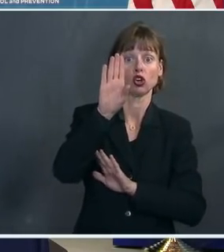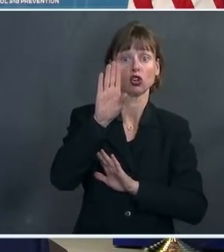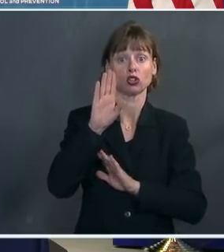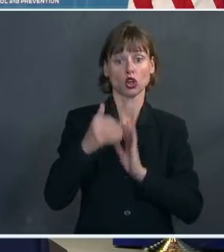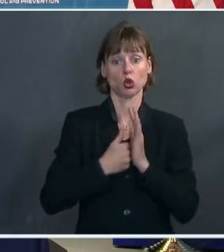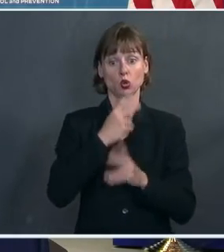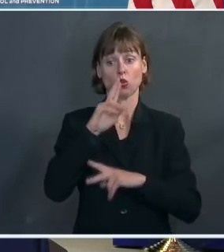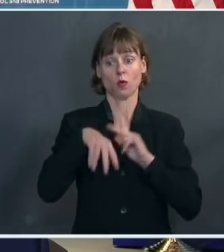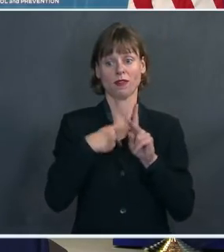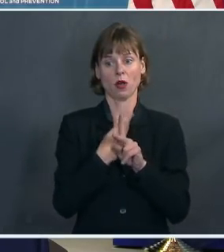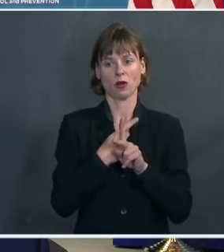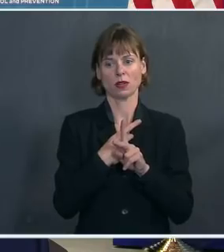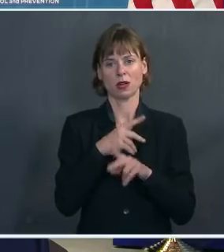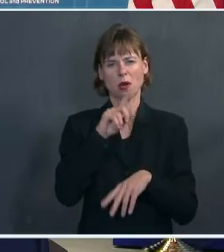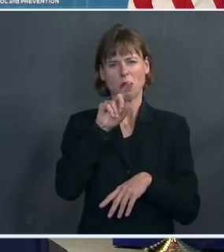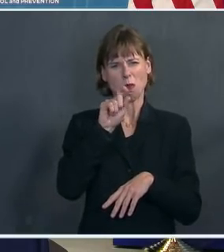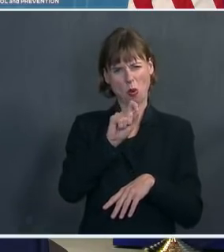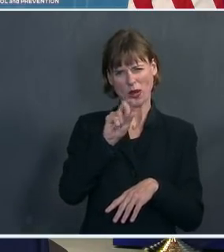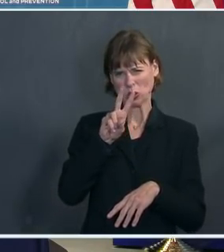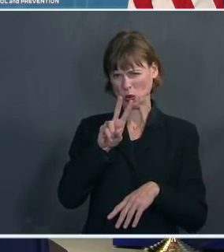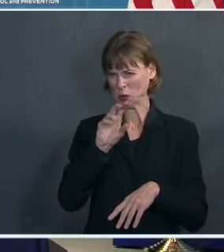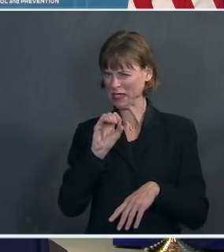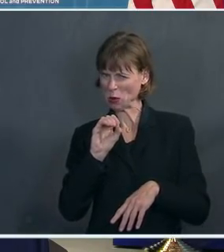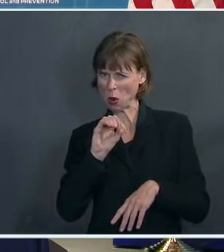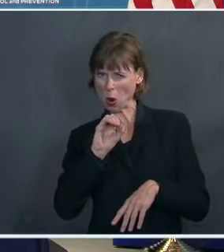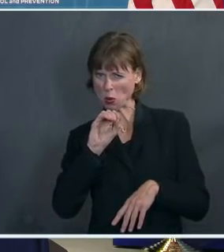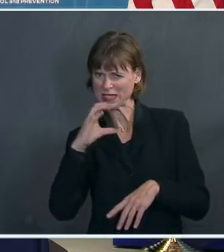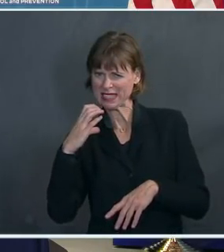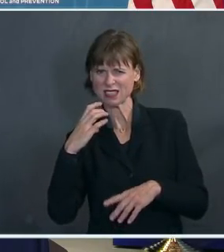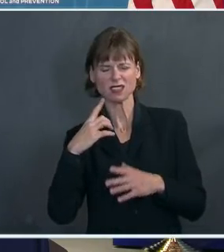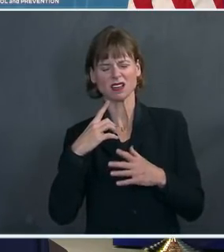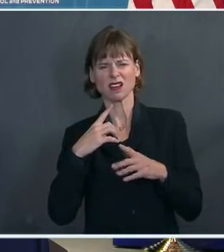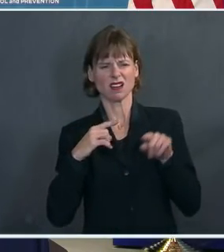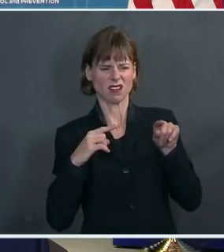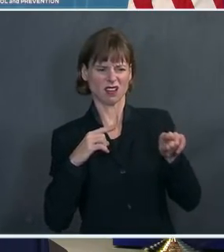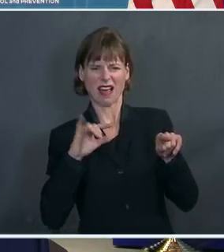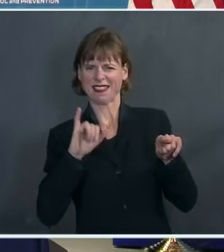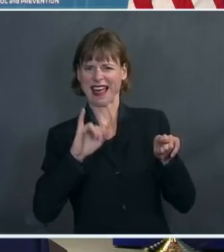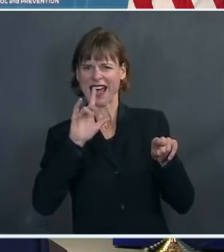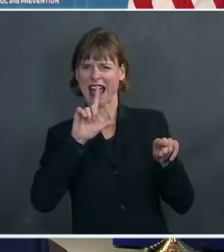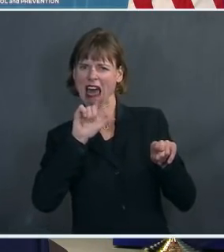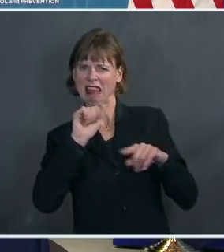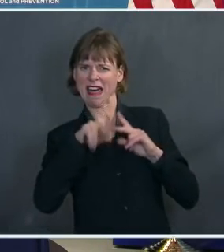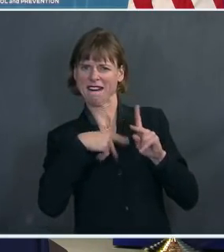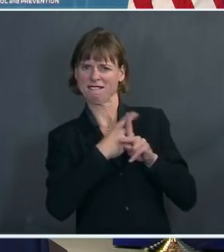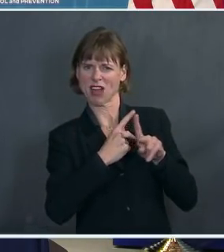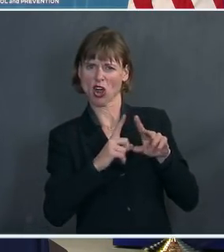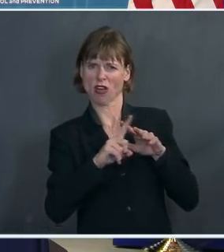2OC. What more do we know about the LA variant, and what does that tell us about other big cities?